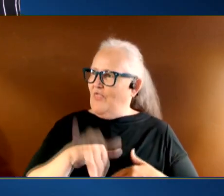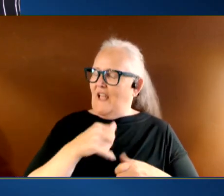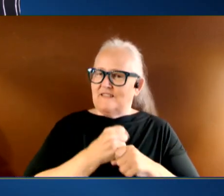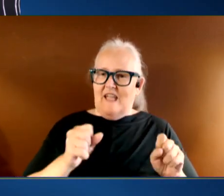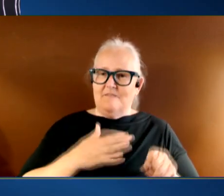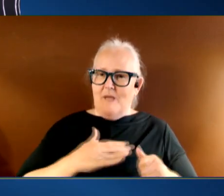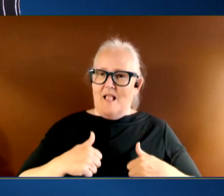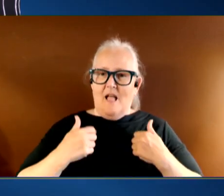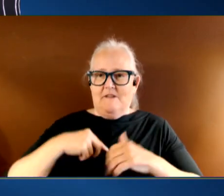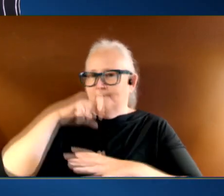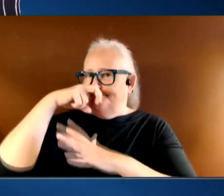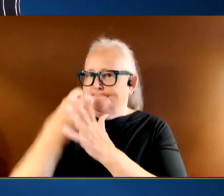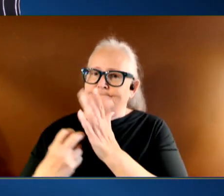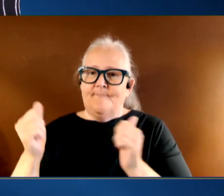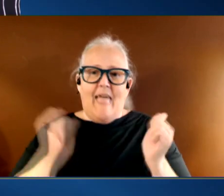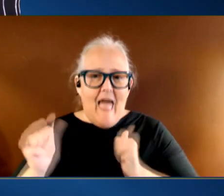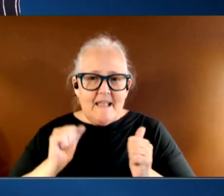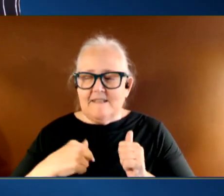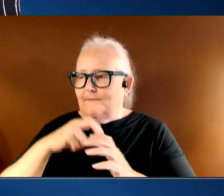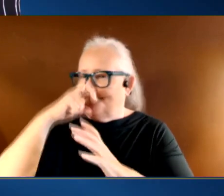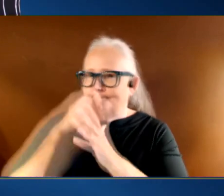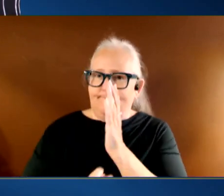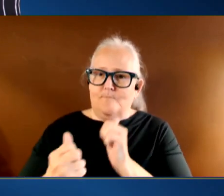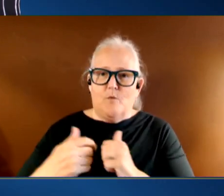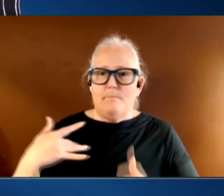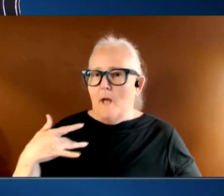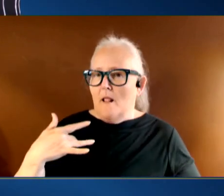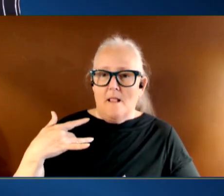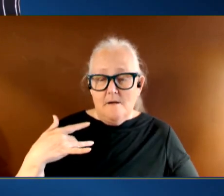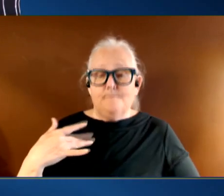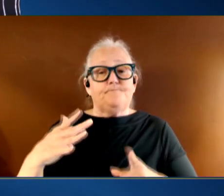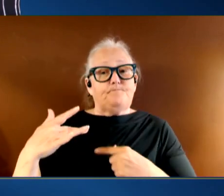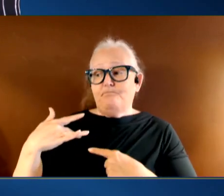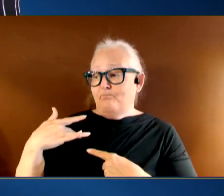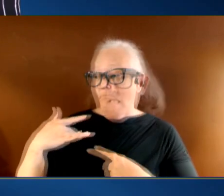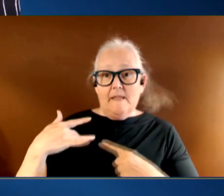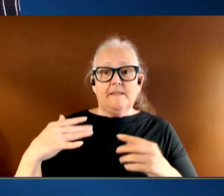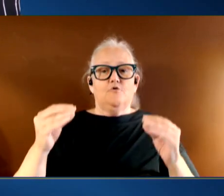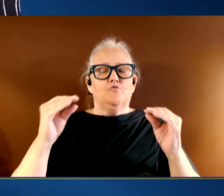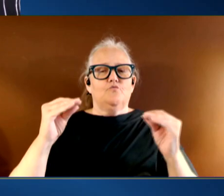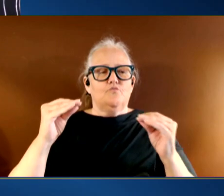got into modeling. With modeling, I learned how to, you know, hold my posture right. I